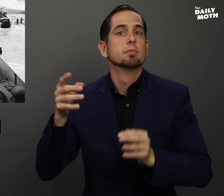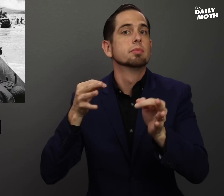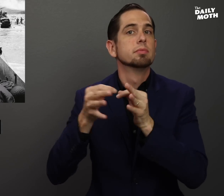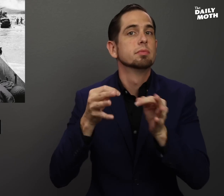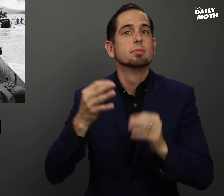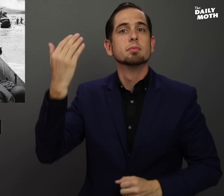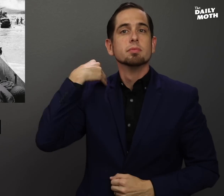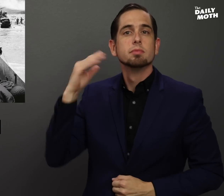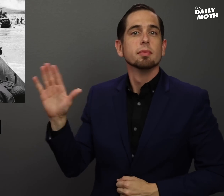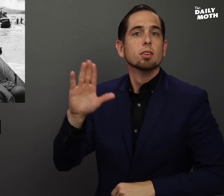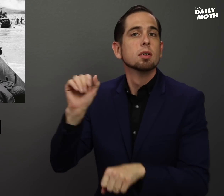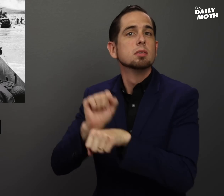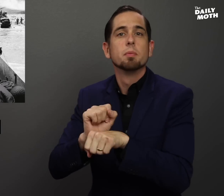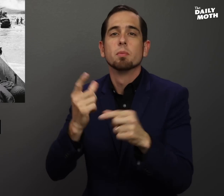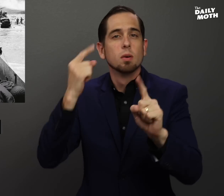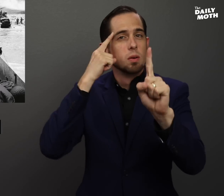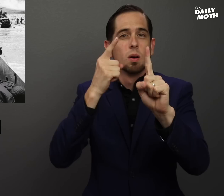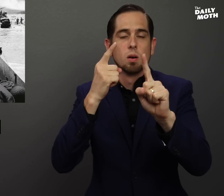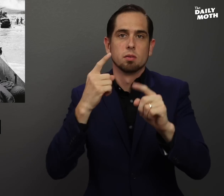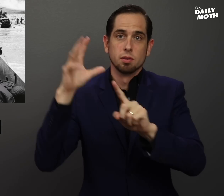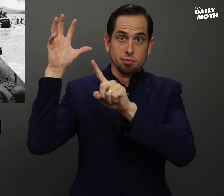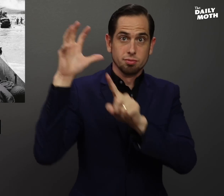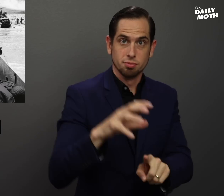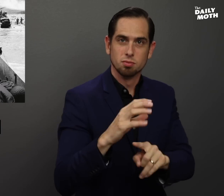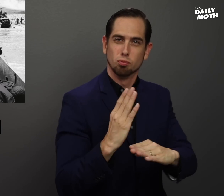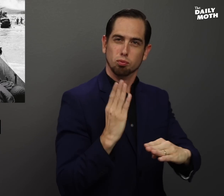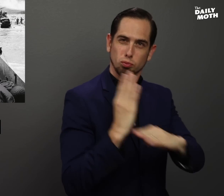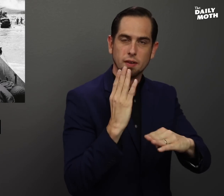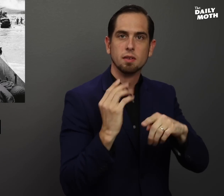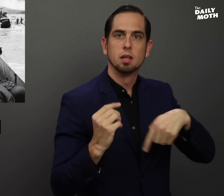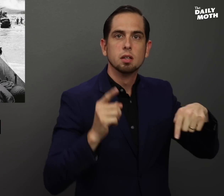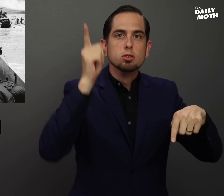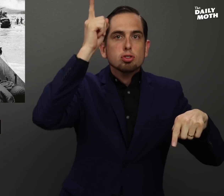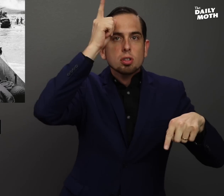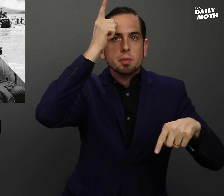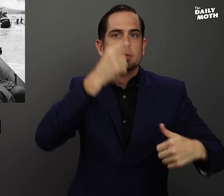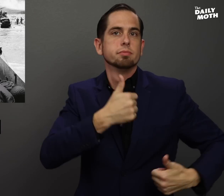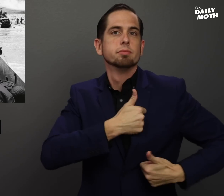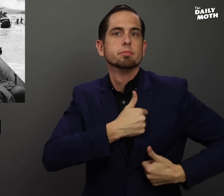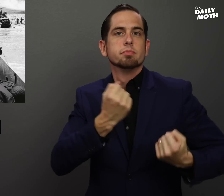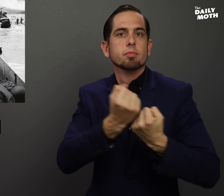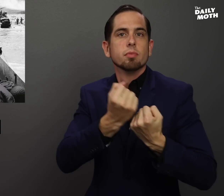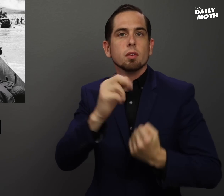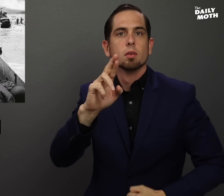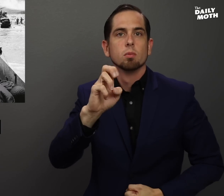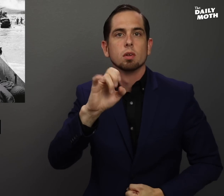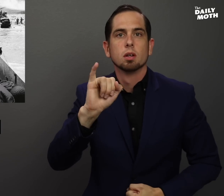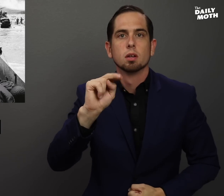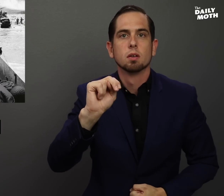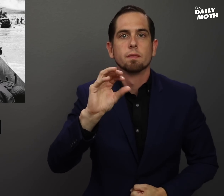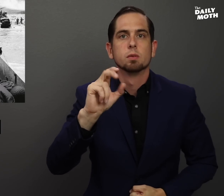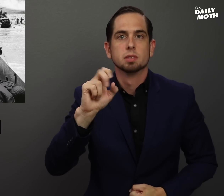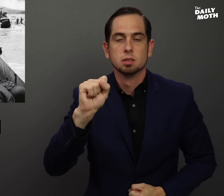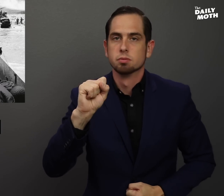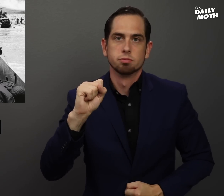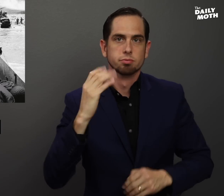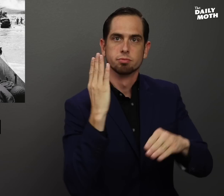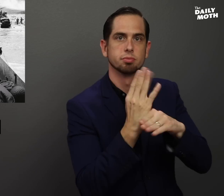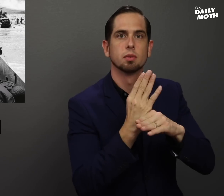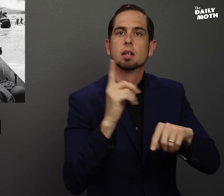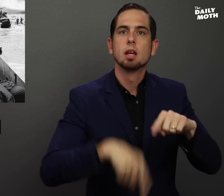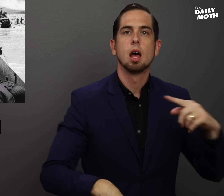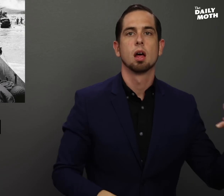He explained that their job was to prevent German reinforcements